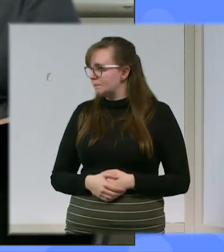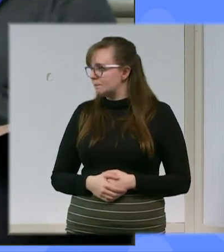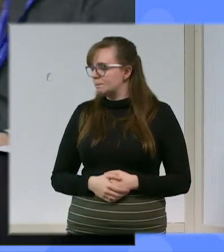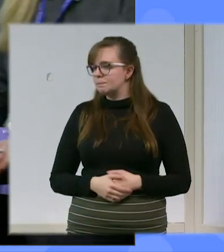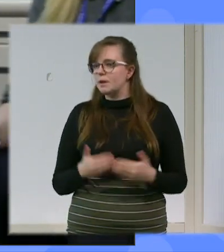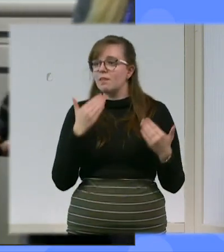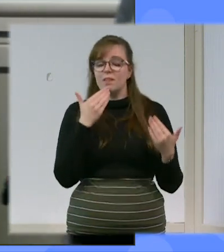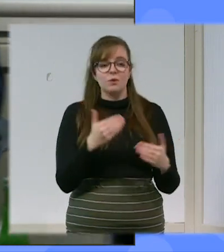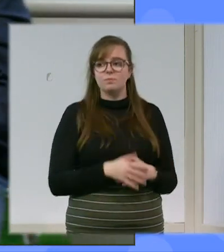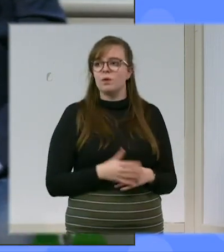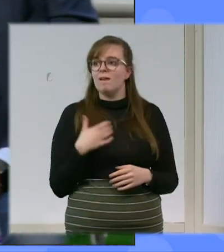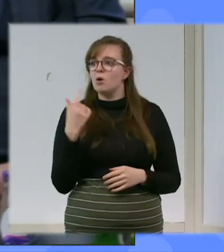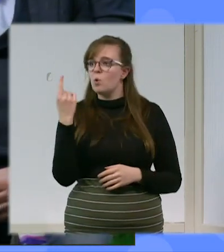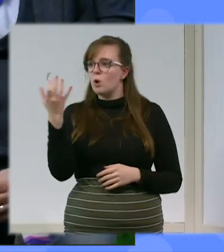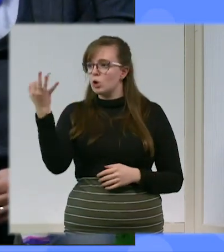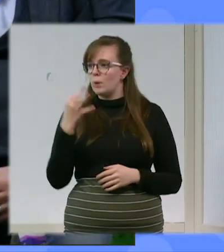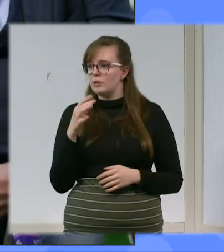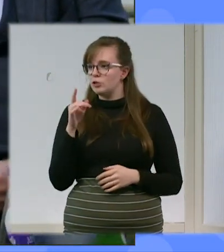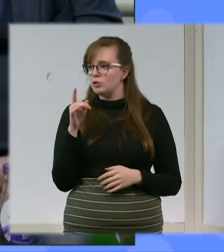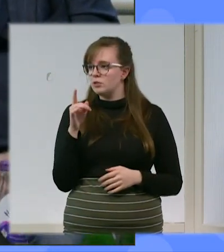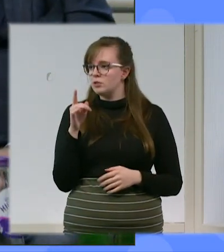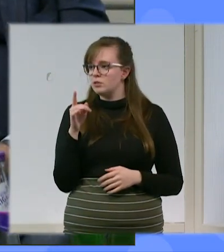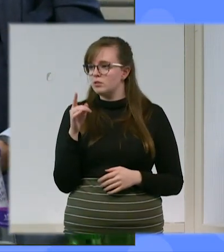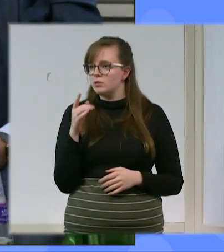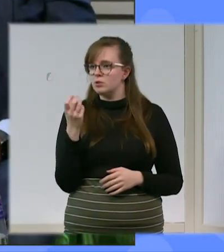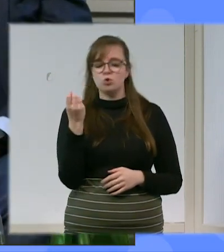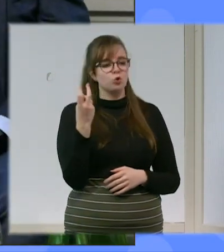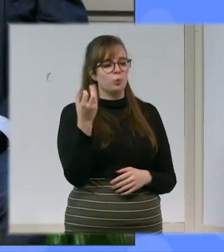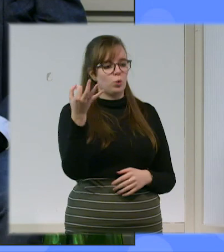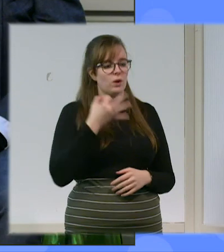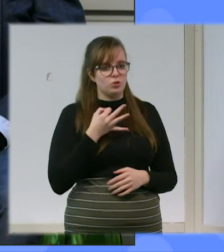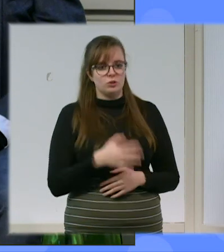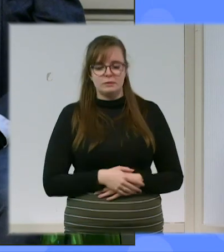we've got a question at the back and then one at the front and then we'll pause for